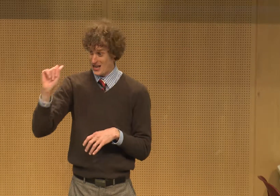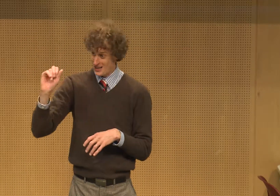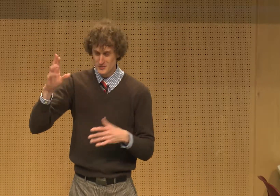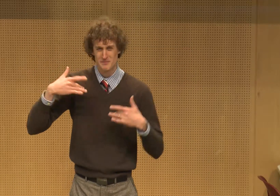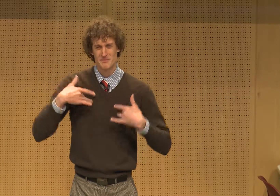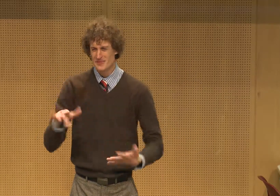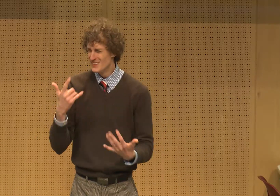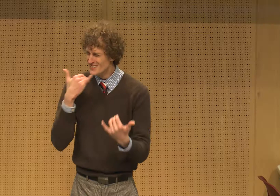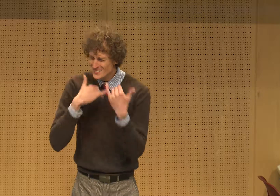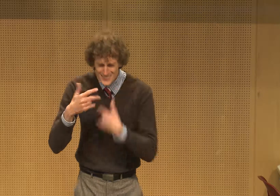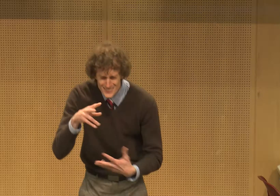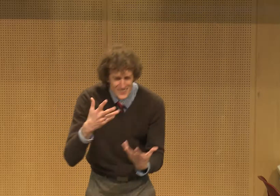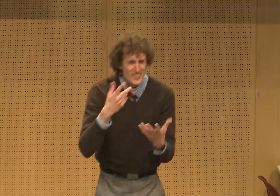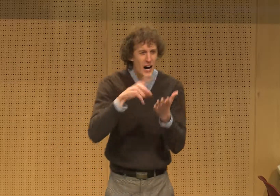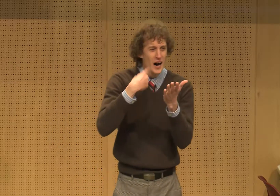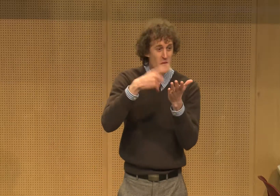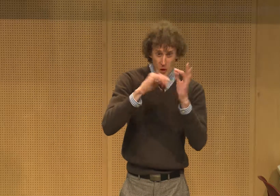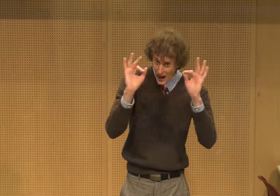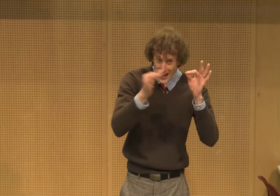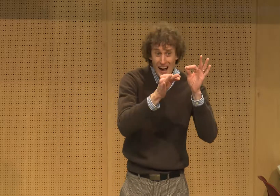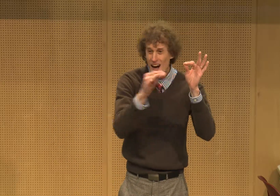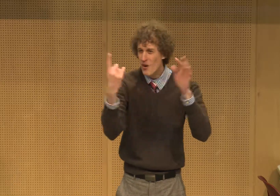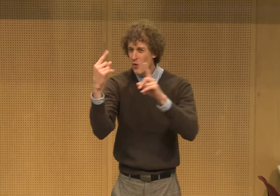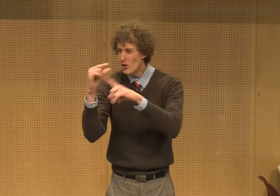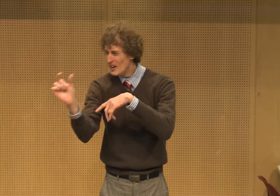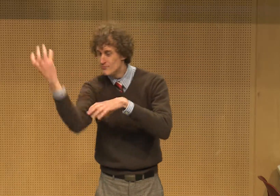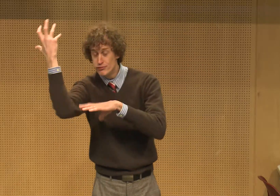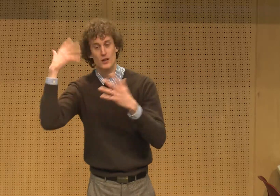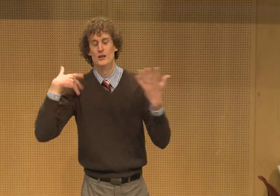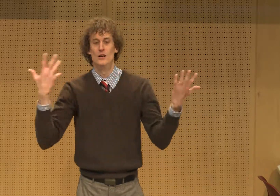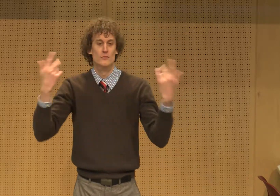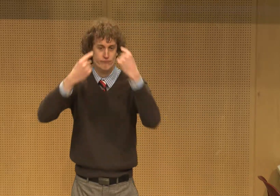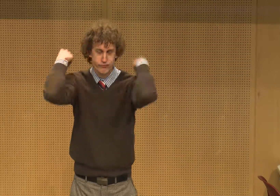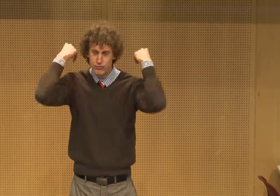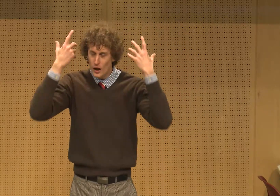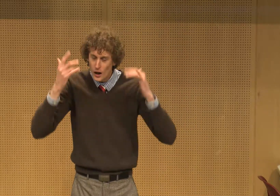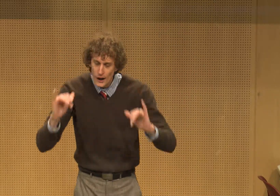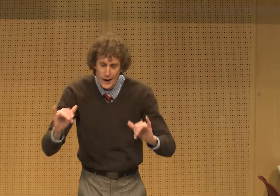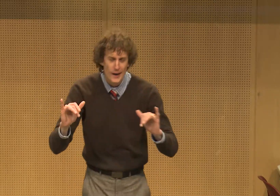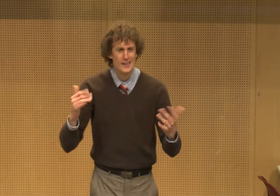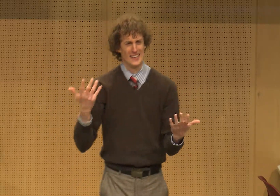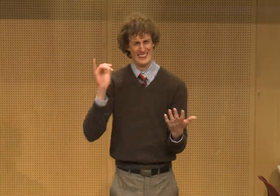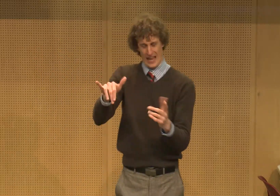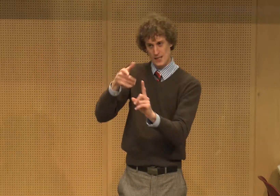so you know, sometimes you'll see, if you see a sentence, and it's captioned successfully except for one word,